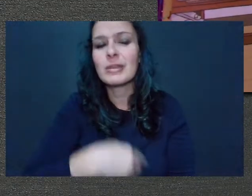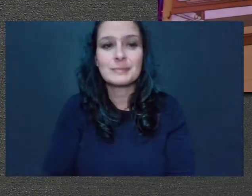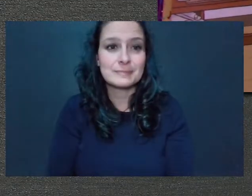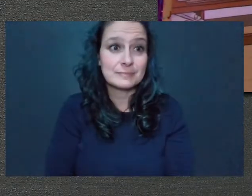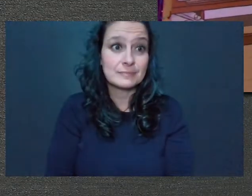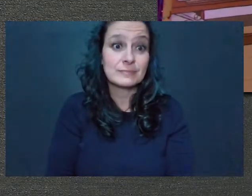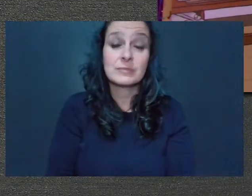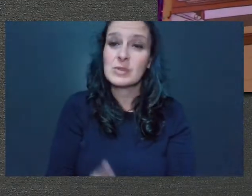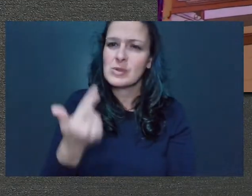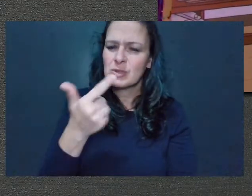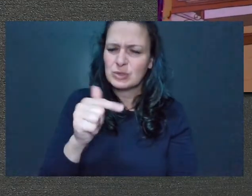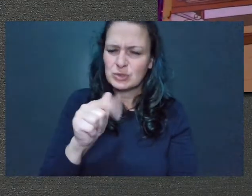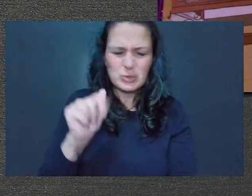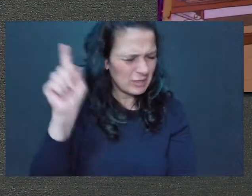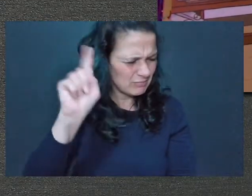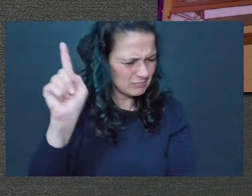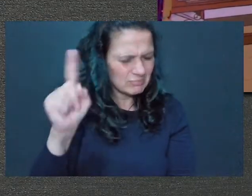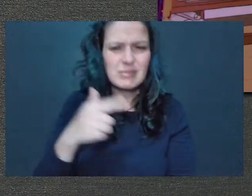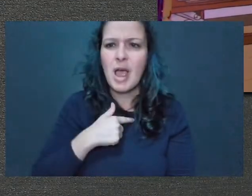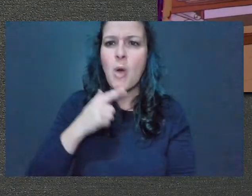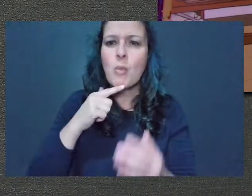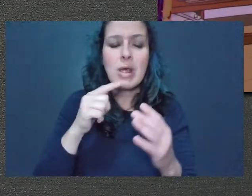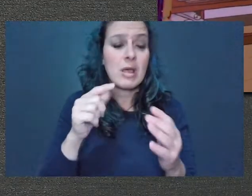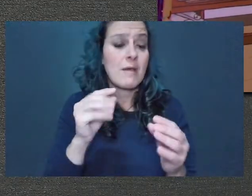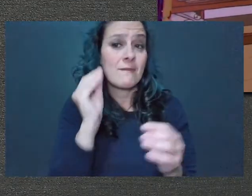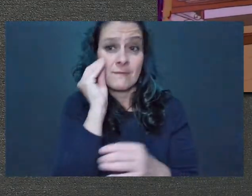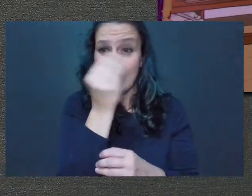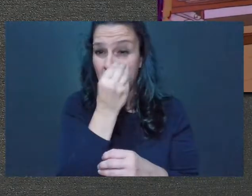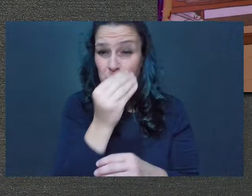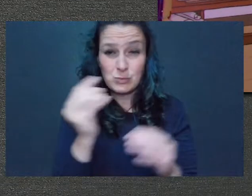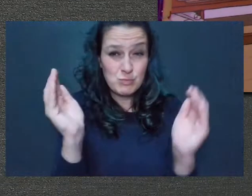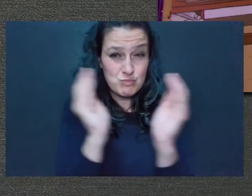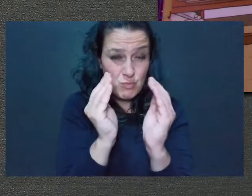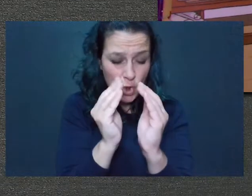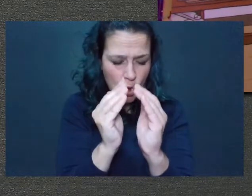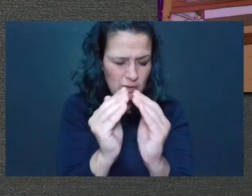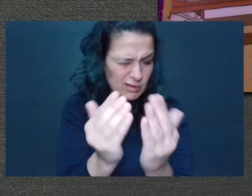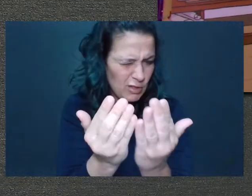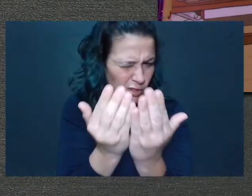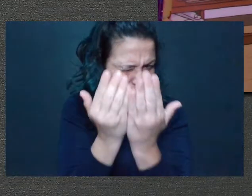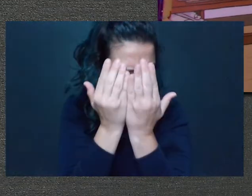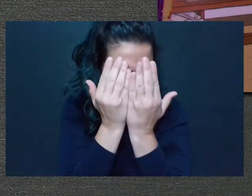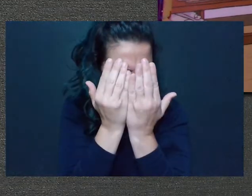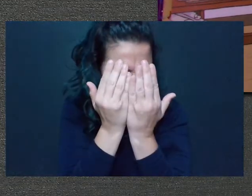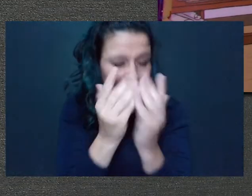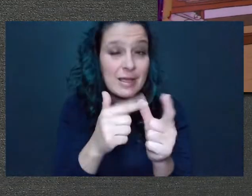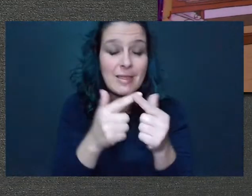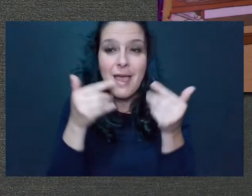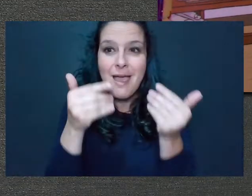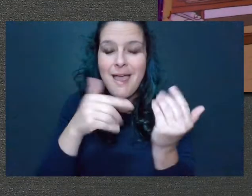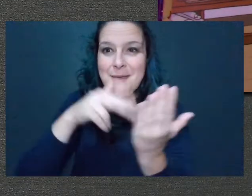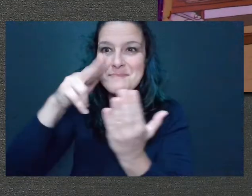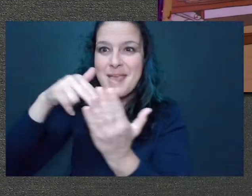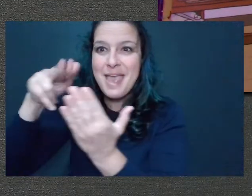"So she decided to paint that tiny flower "by putting her nose very close to it. "Suddenly, the littlest flower